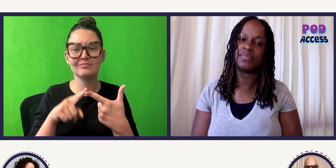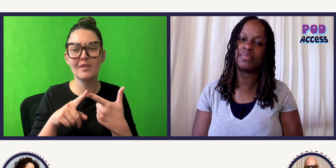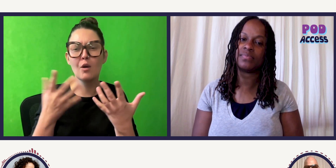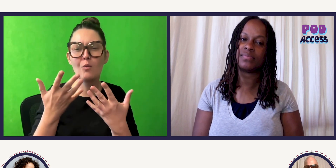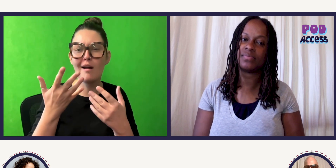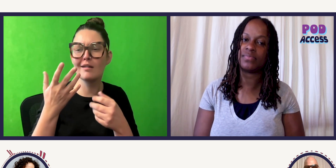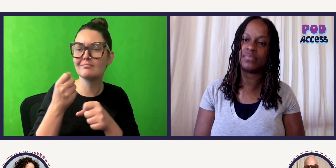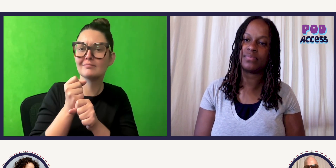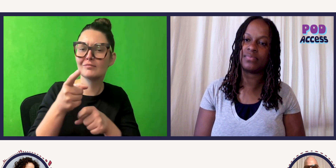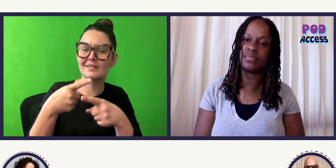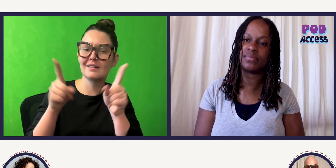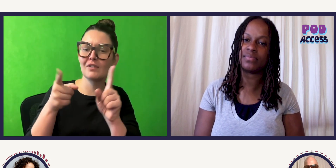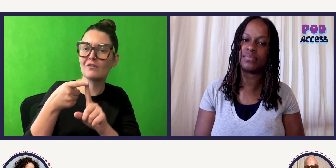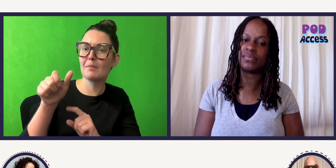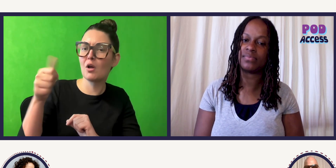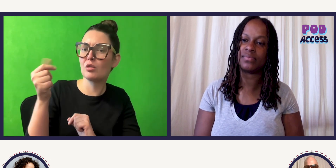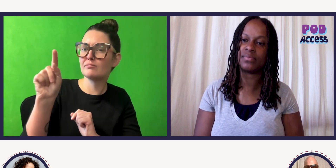What sets yours apart from other podcasts?